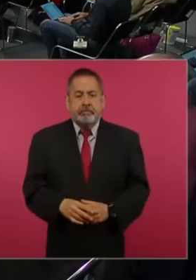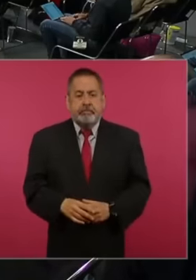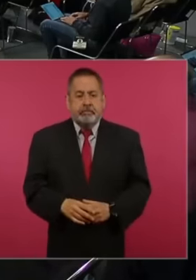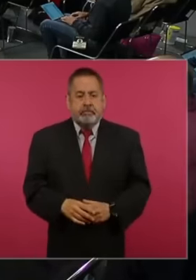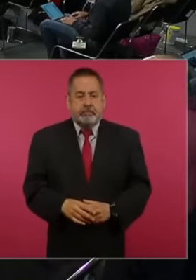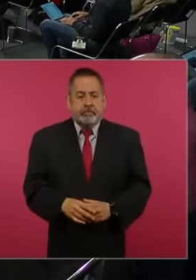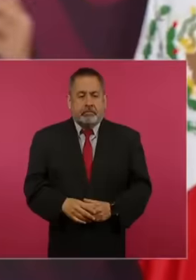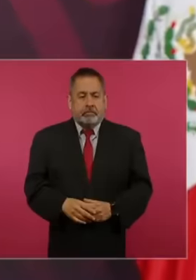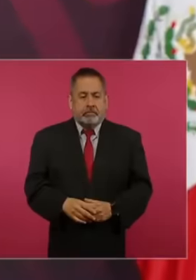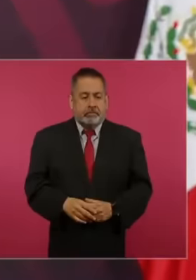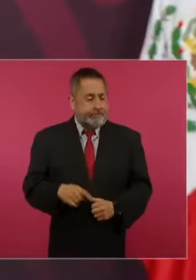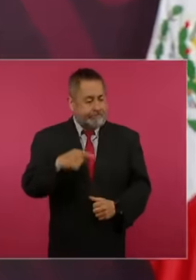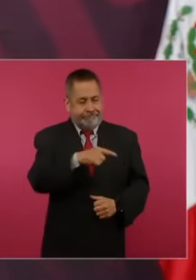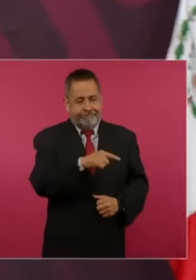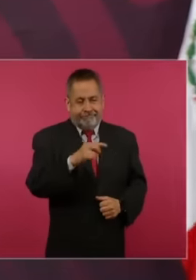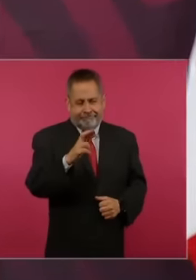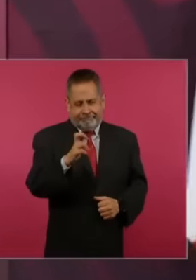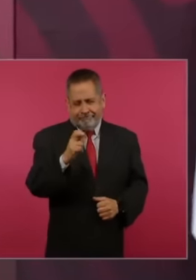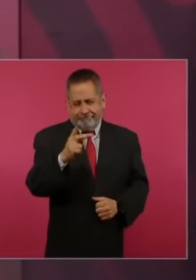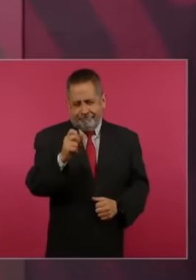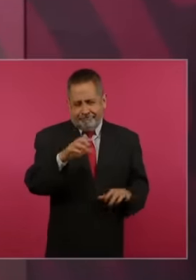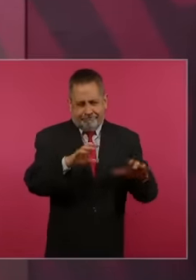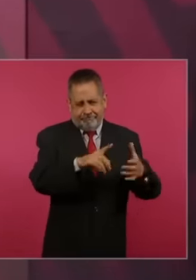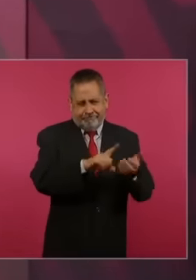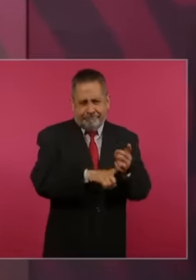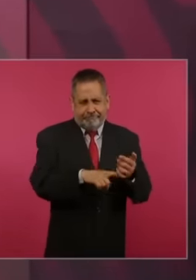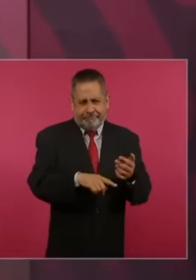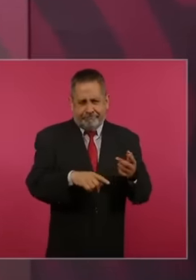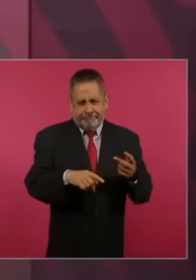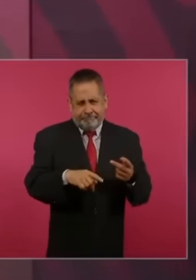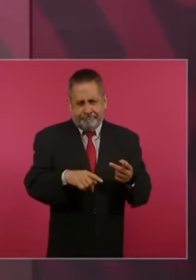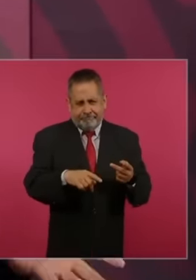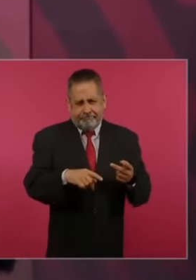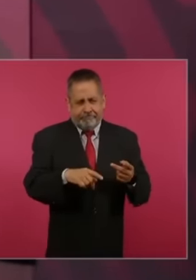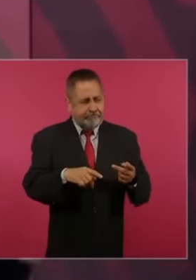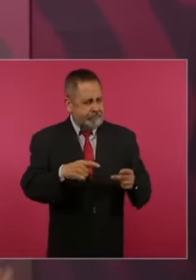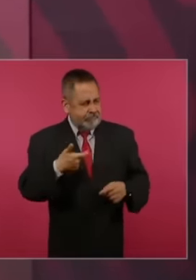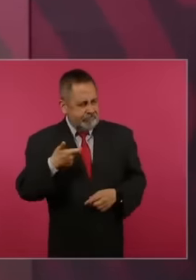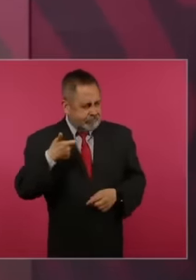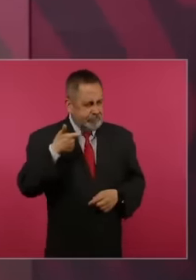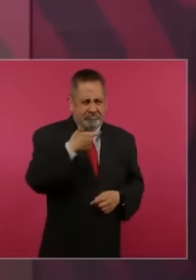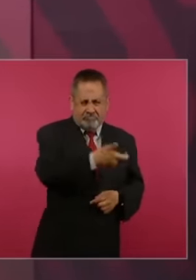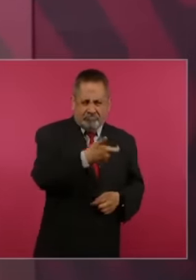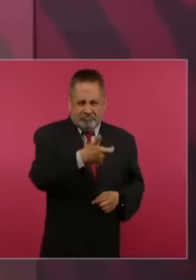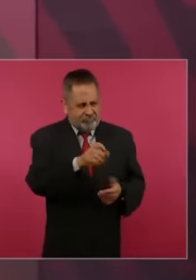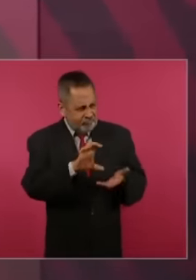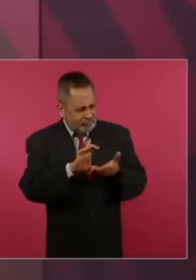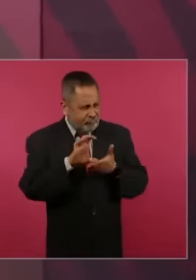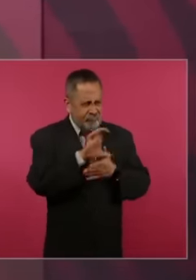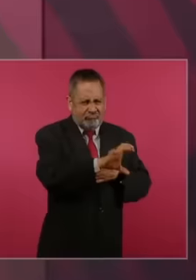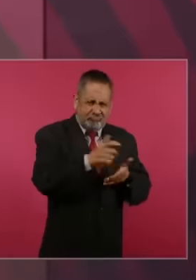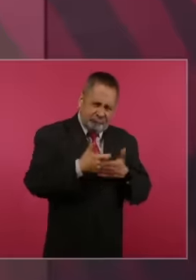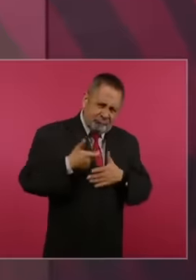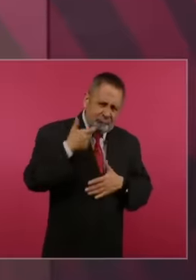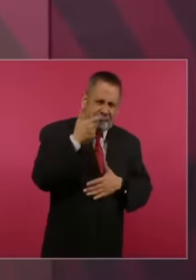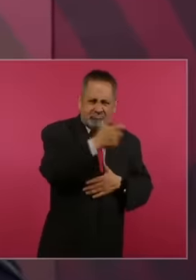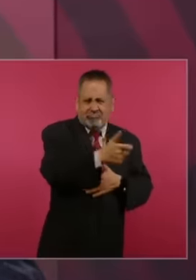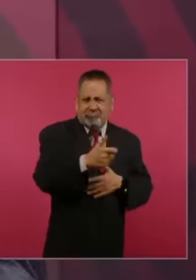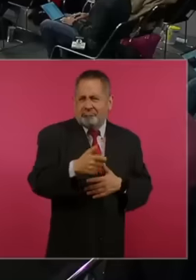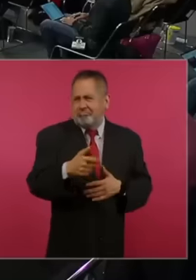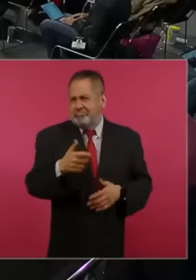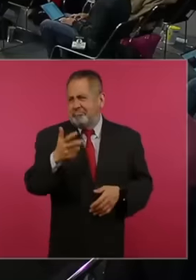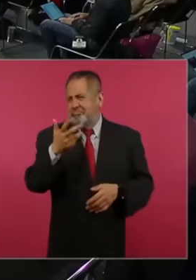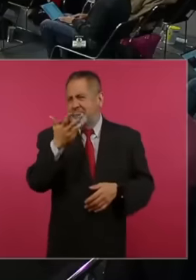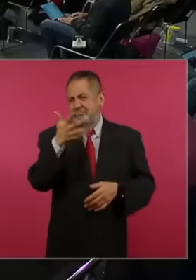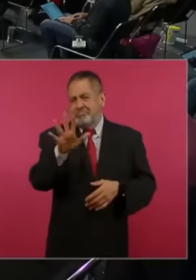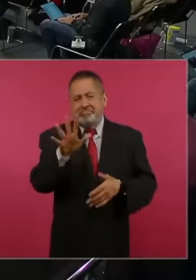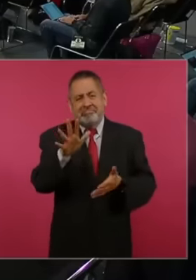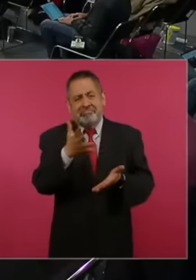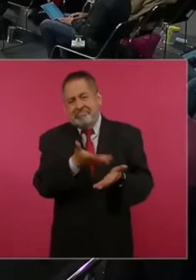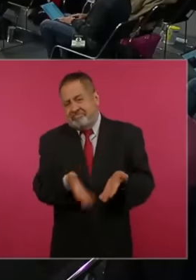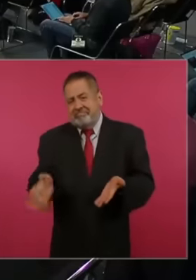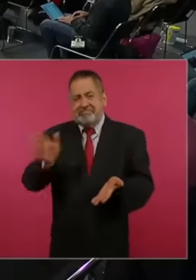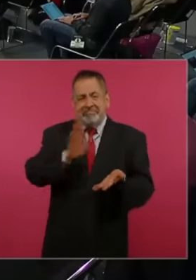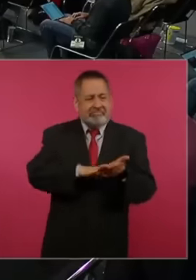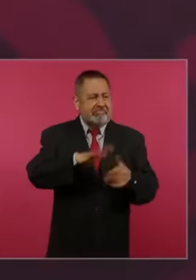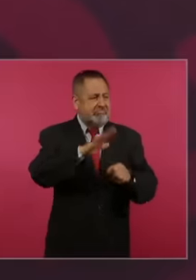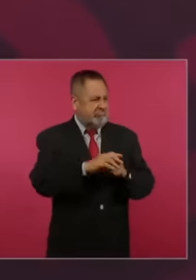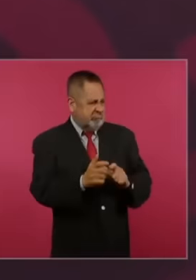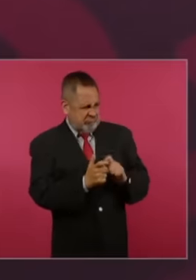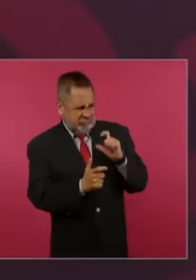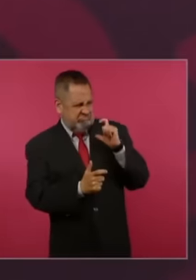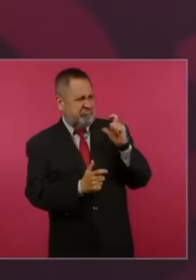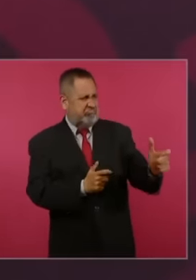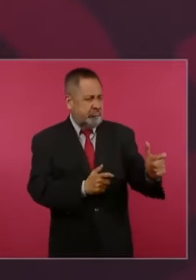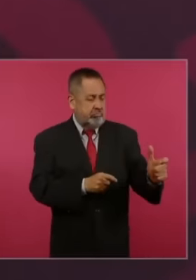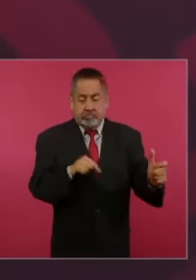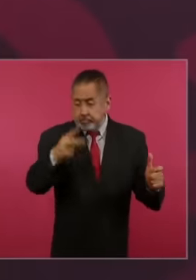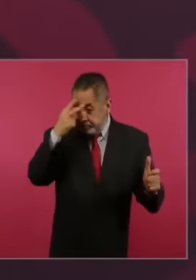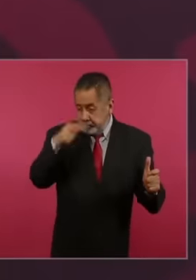Spanish technicians were paid 10 times more than the Mexican technicians,